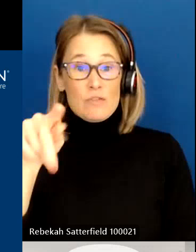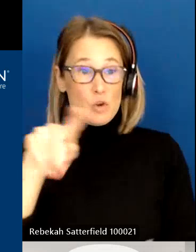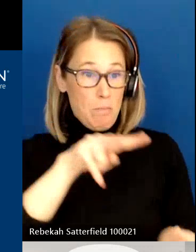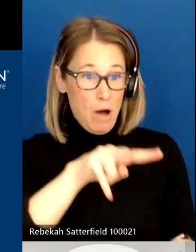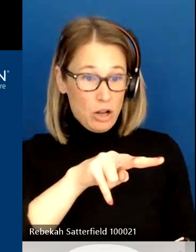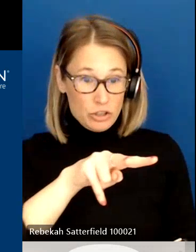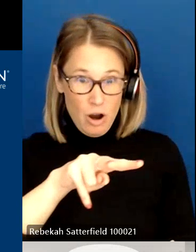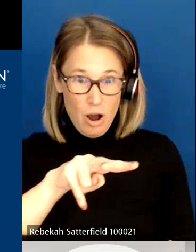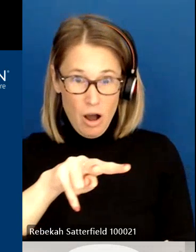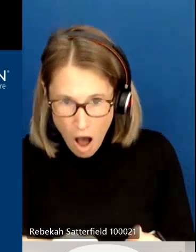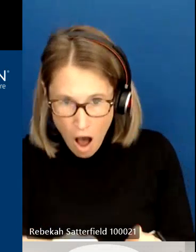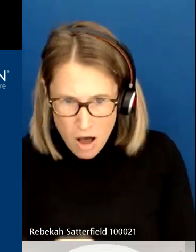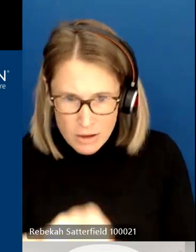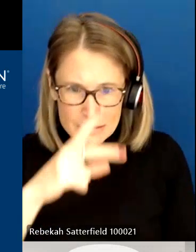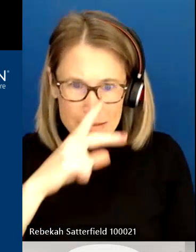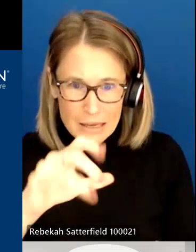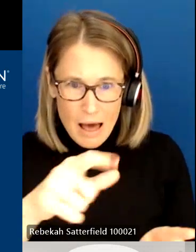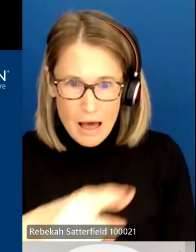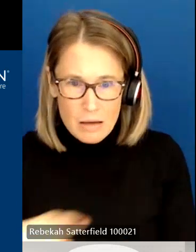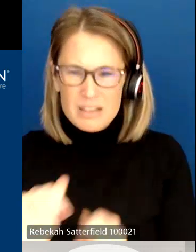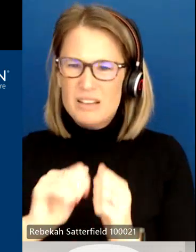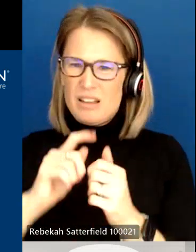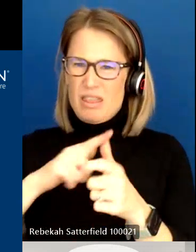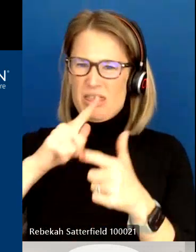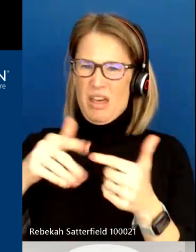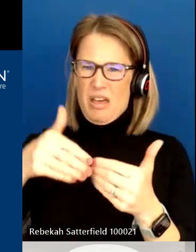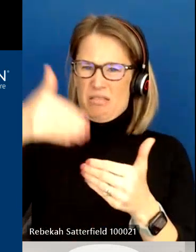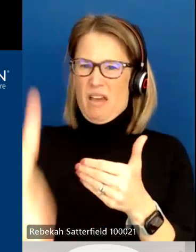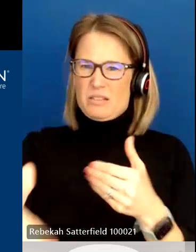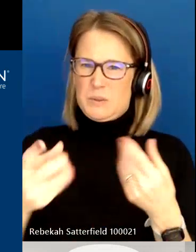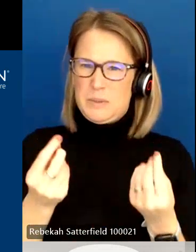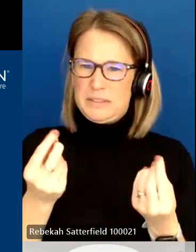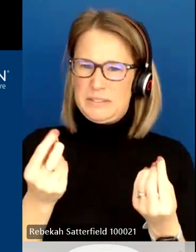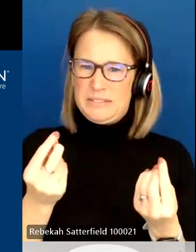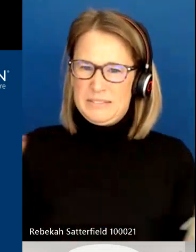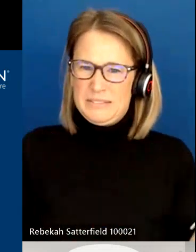do you develop ways to address them you know it's easy to say develop ways to address these